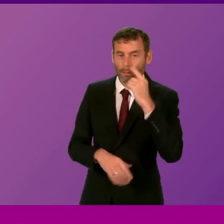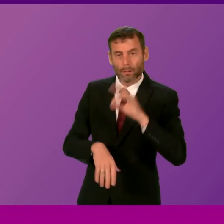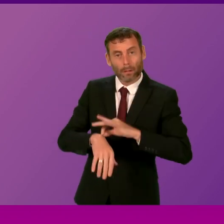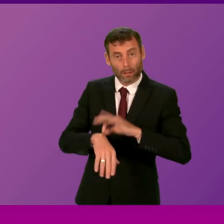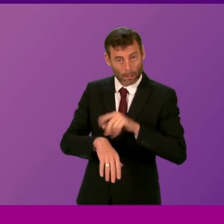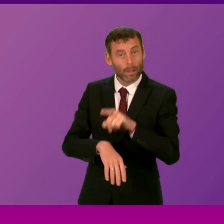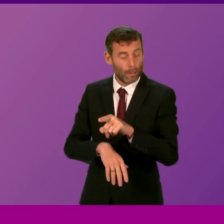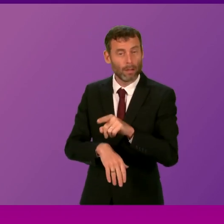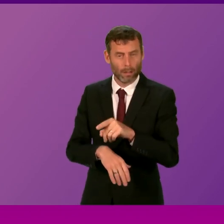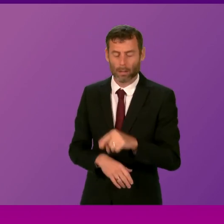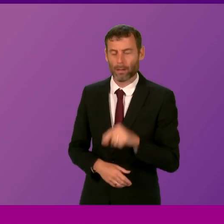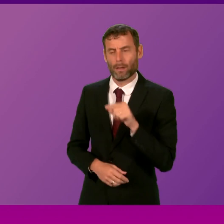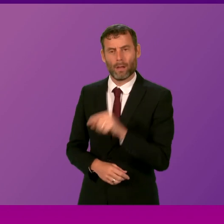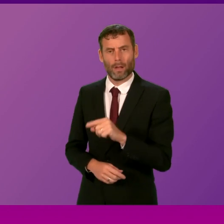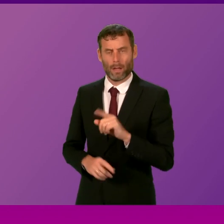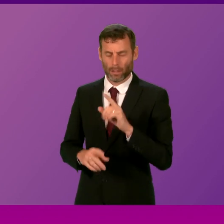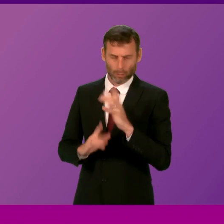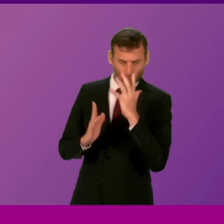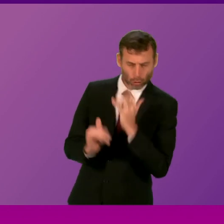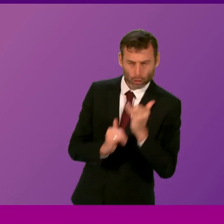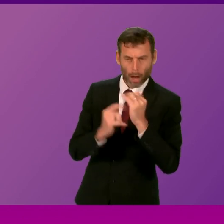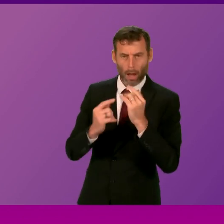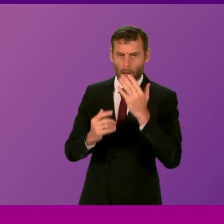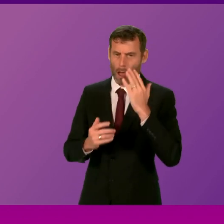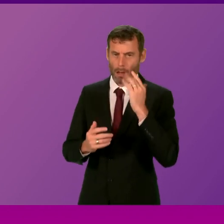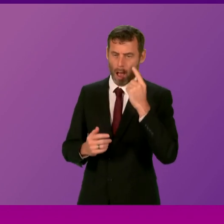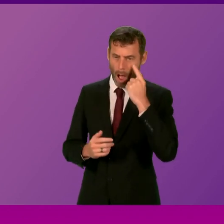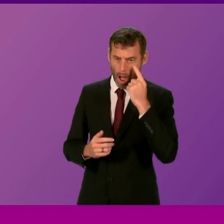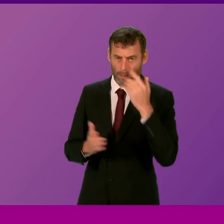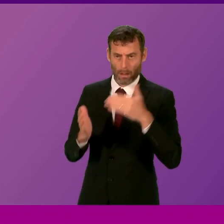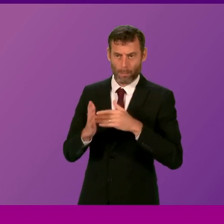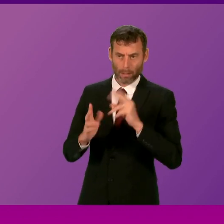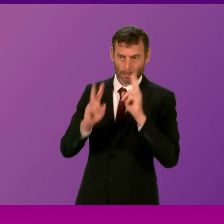can provide a full health check of the eyes as well as a sight test, which can help to detect